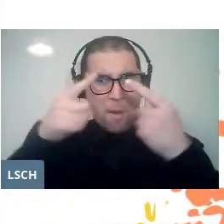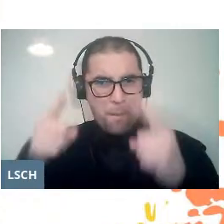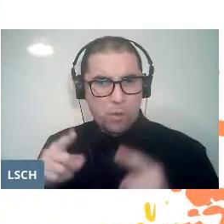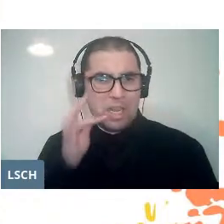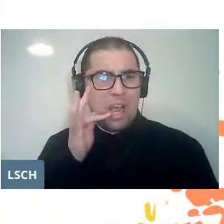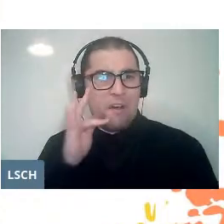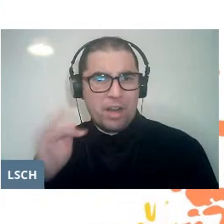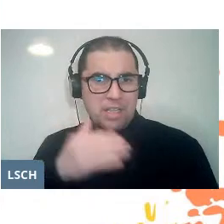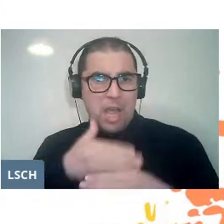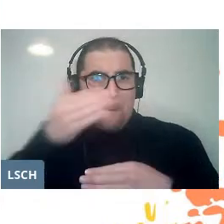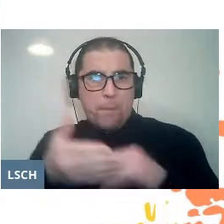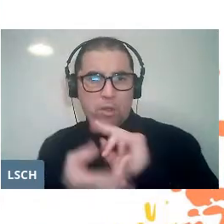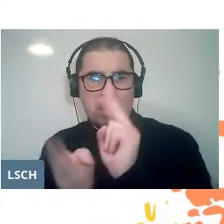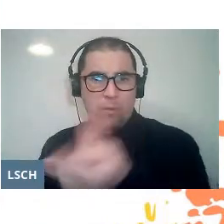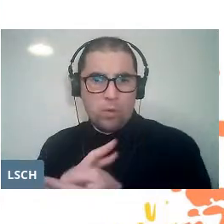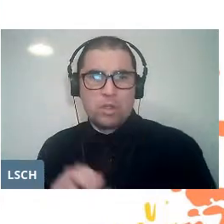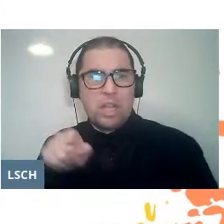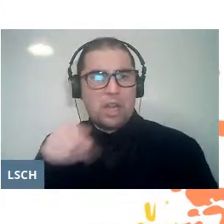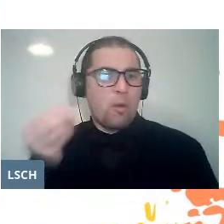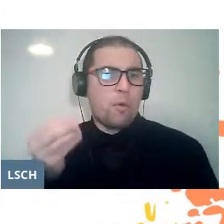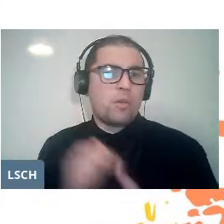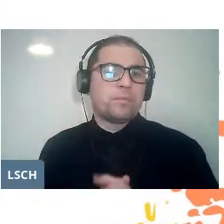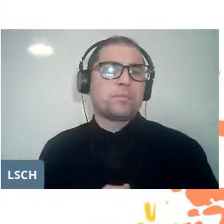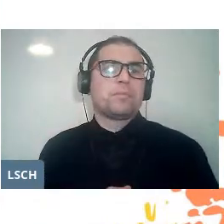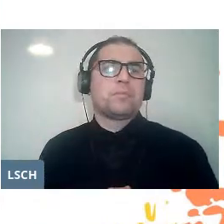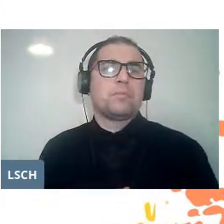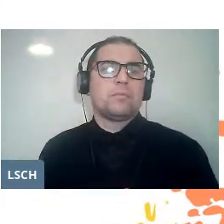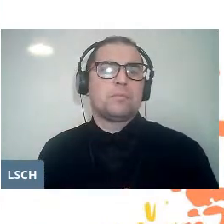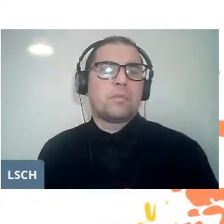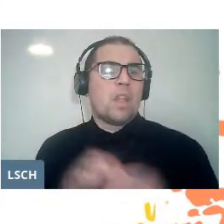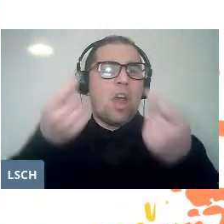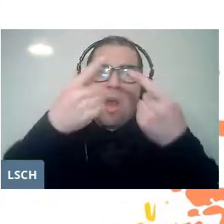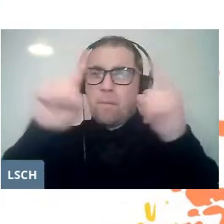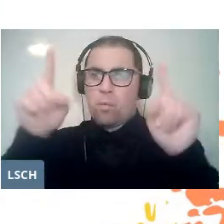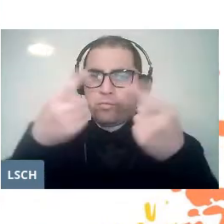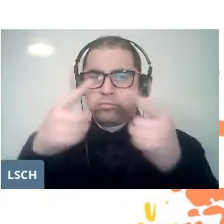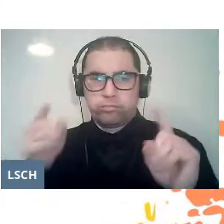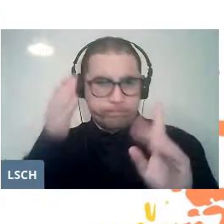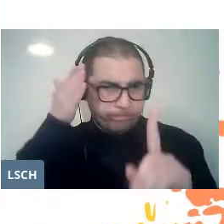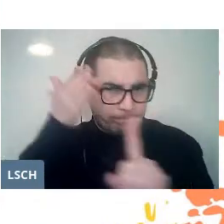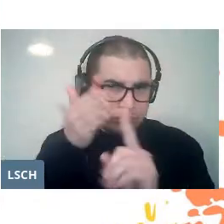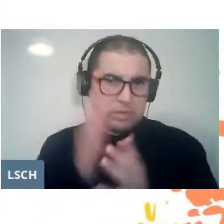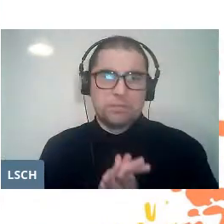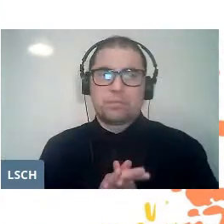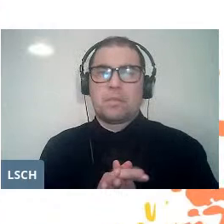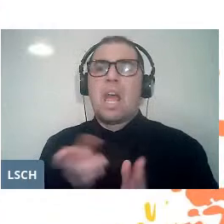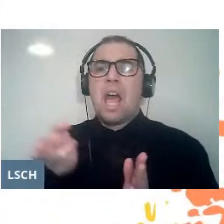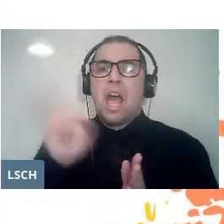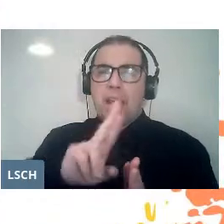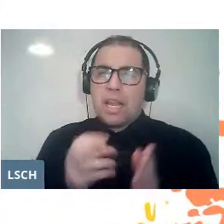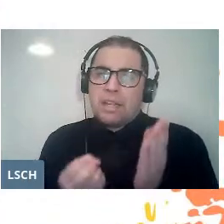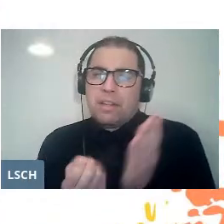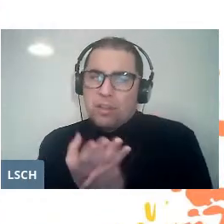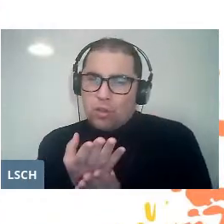France, he devoted himself almost exclusively to orchestral music, reinvented the modern symphonic orchestra